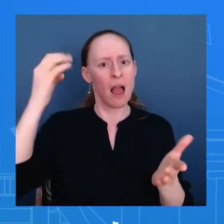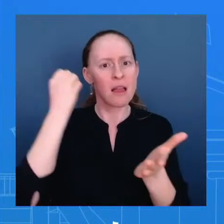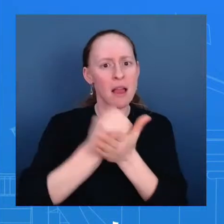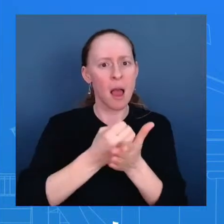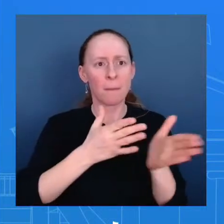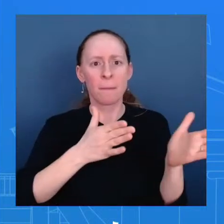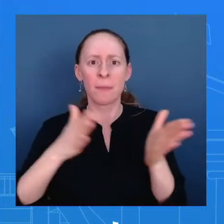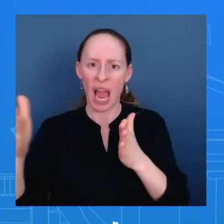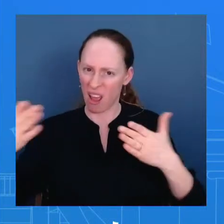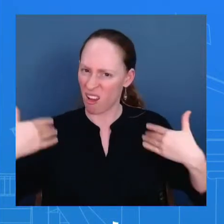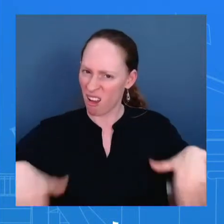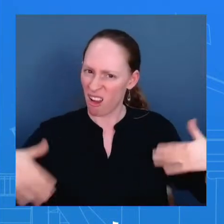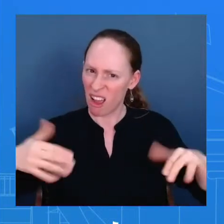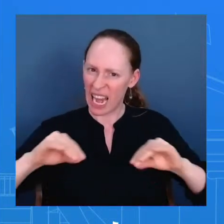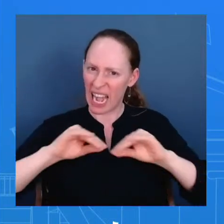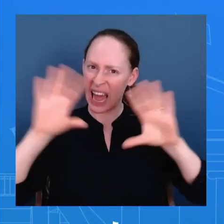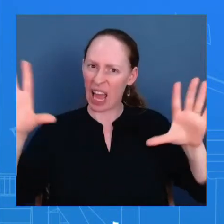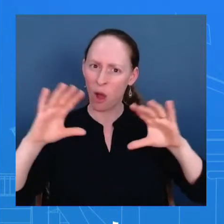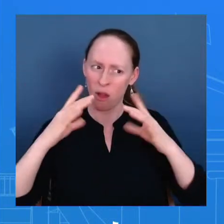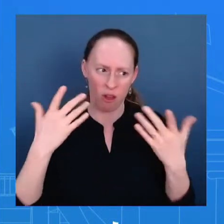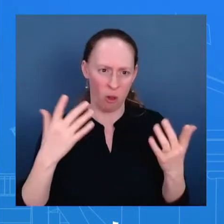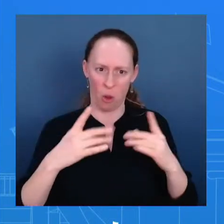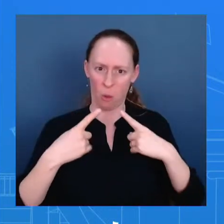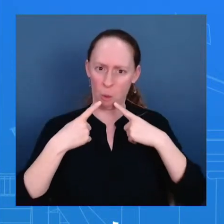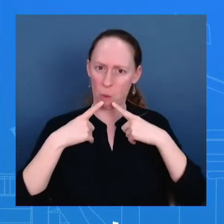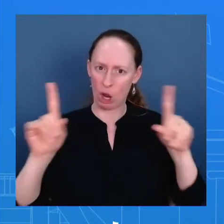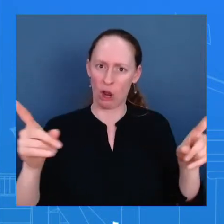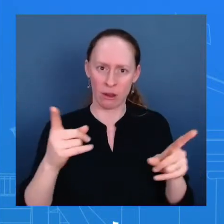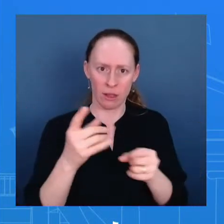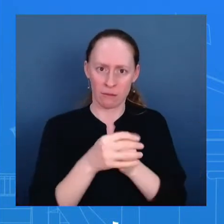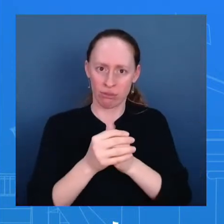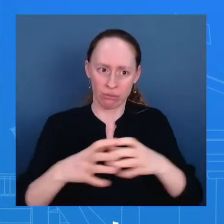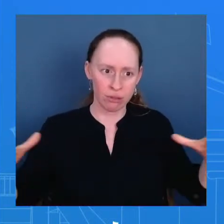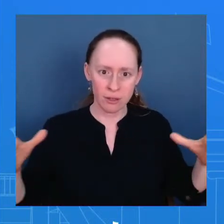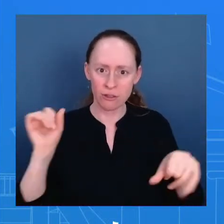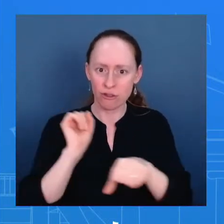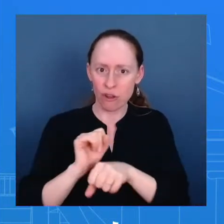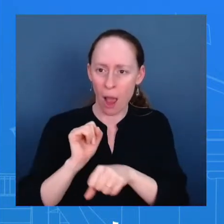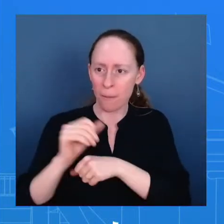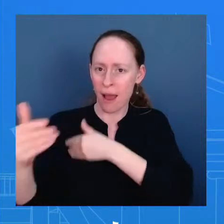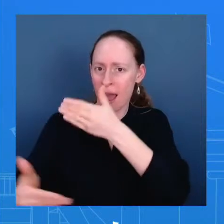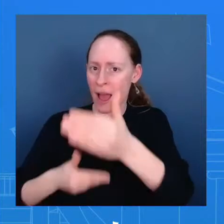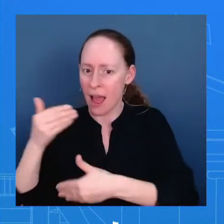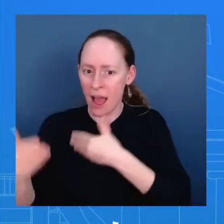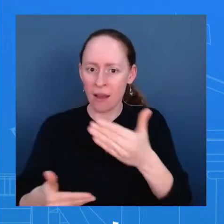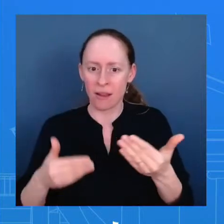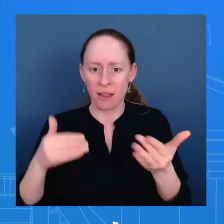created almost 800,000 jobs in this administration alone -- and infrastructure; and outperform other countries.